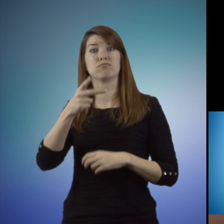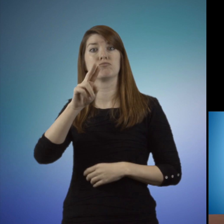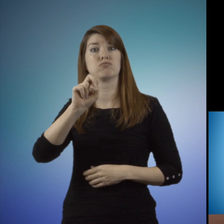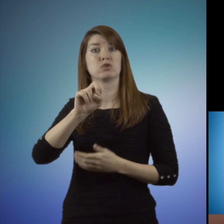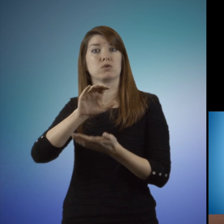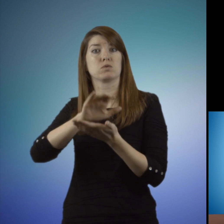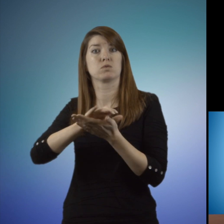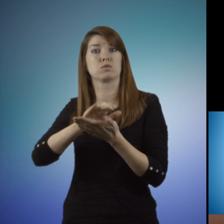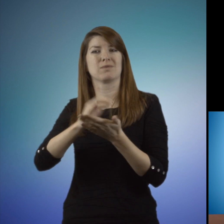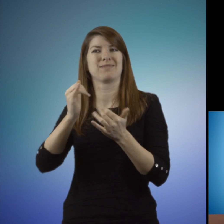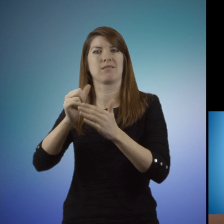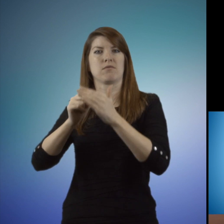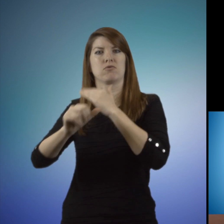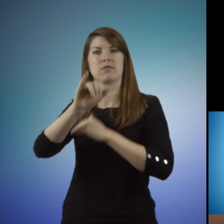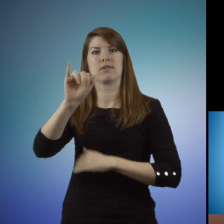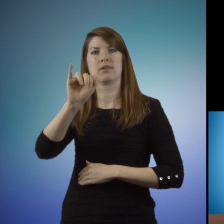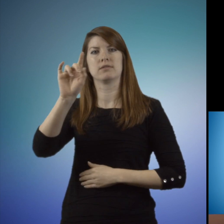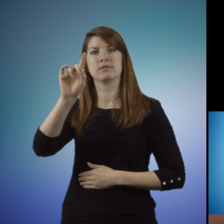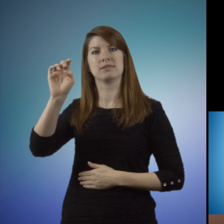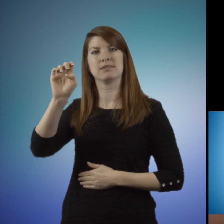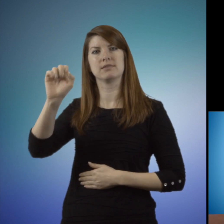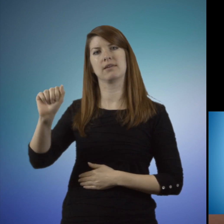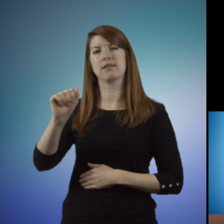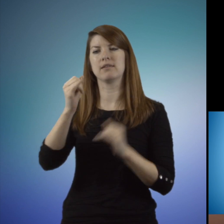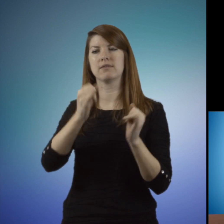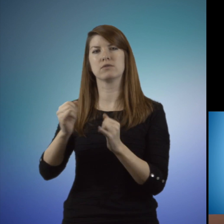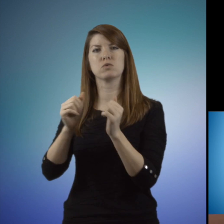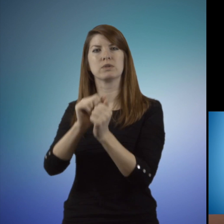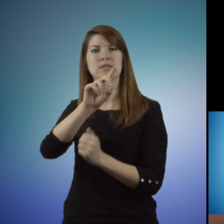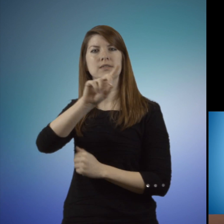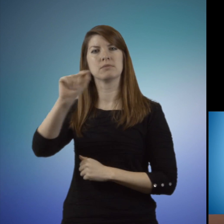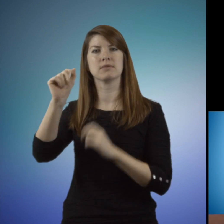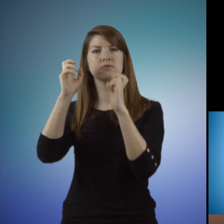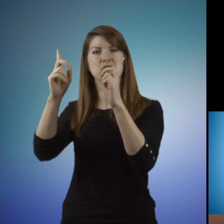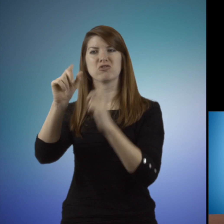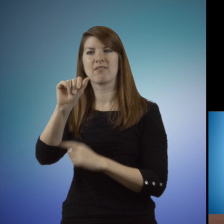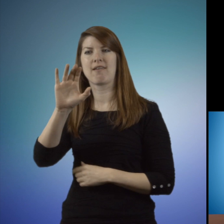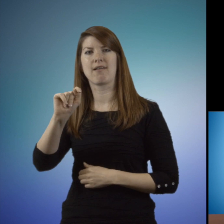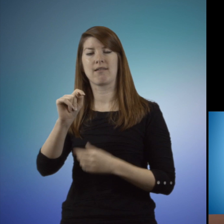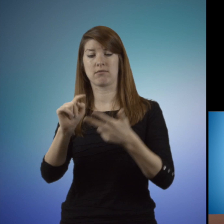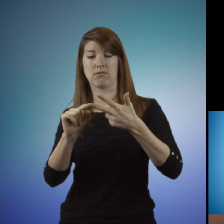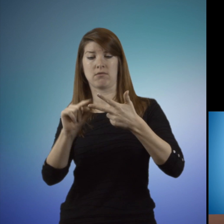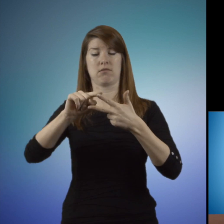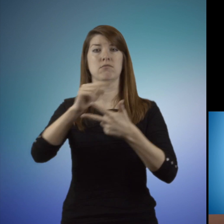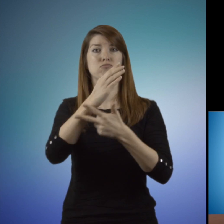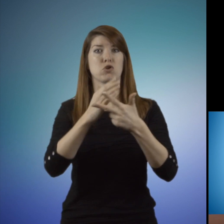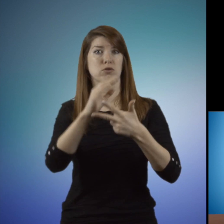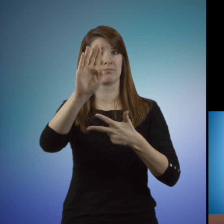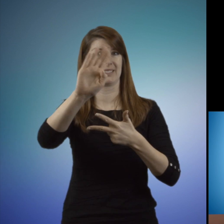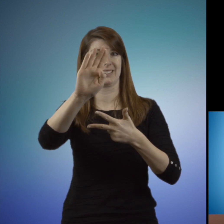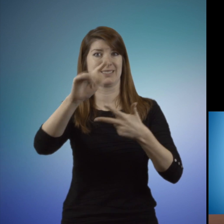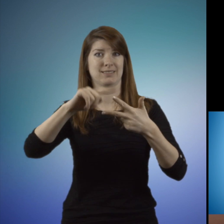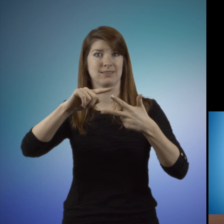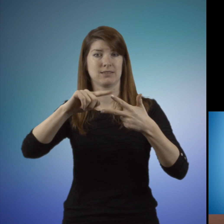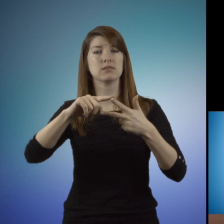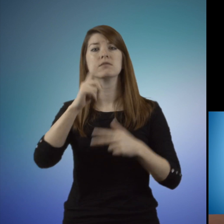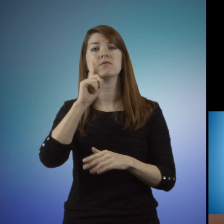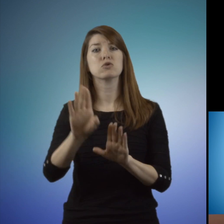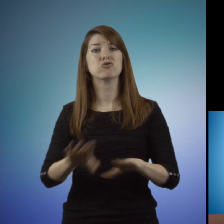Individuals with Disabilities Education Act, Part B. Part B is for children aged 3 to aged 21